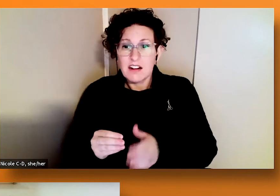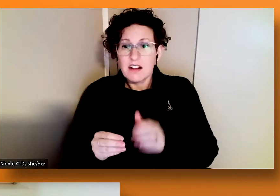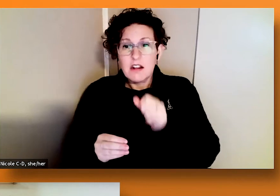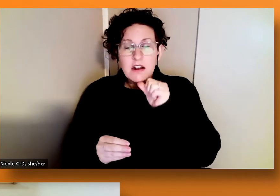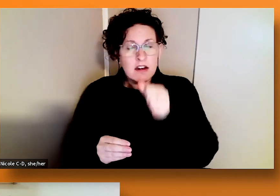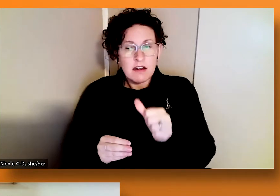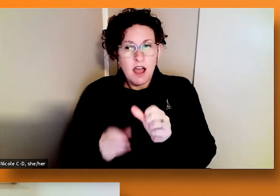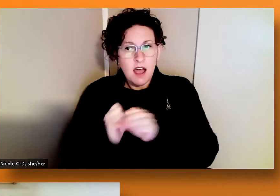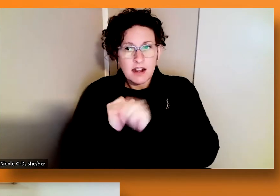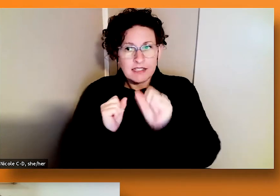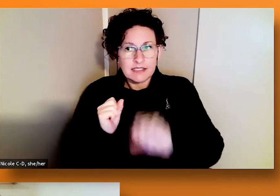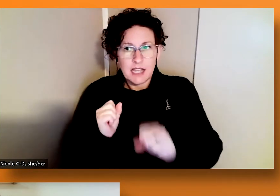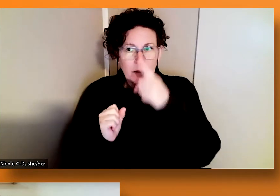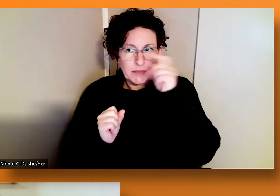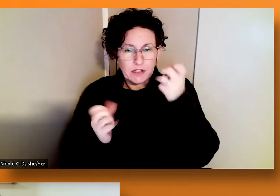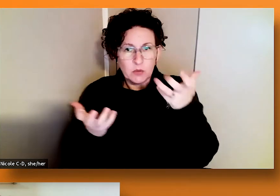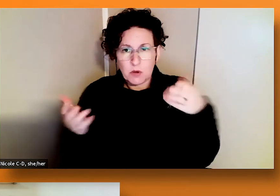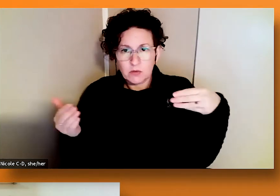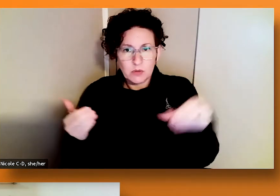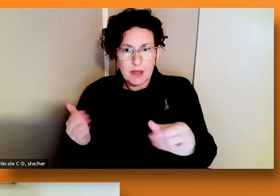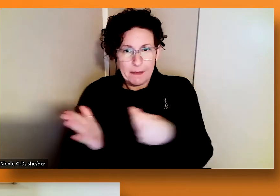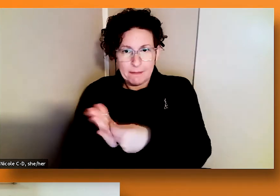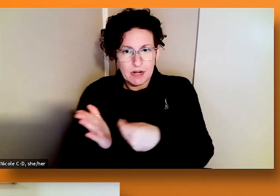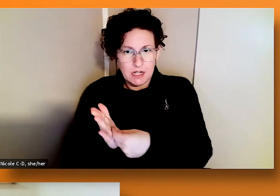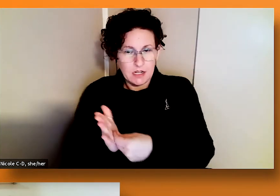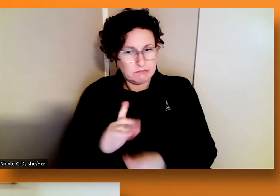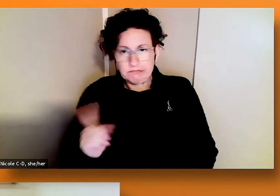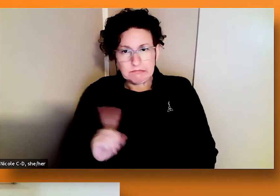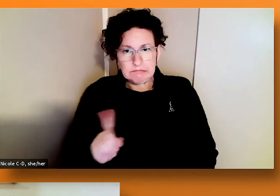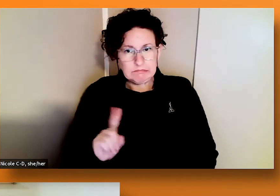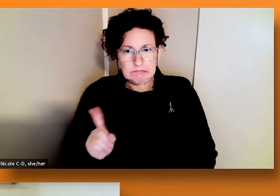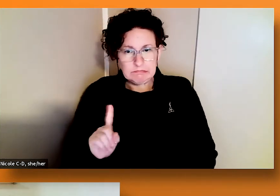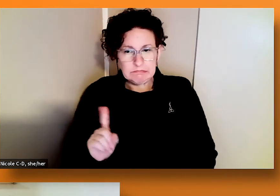It has to be justified to the sponsor. The justification can't be